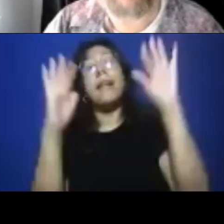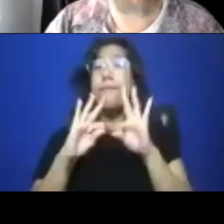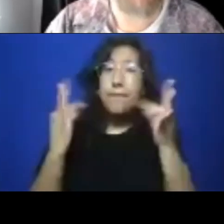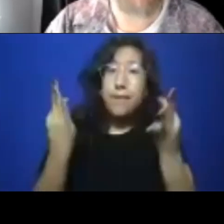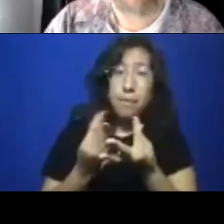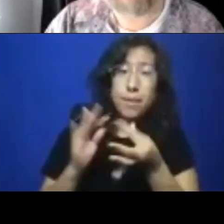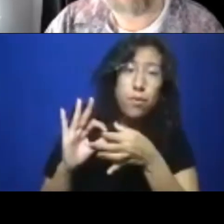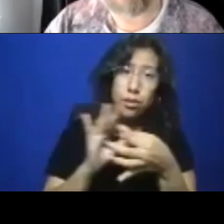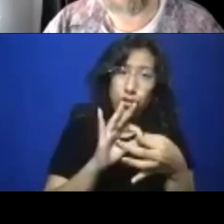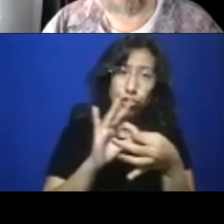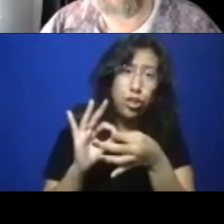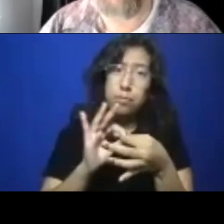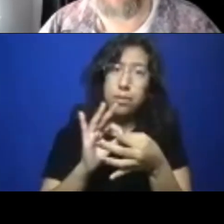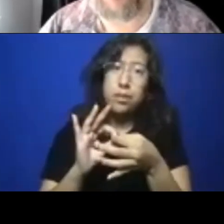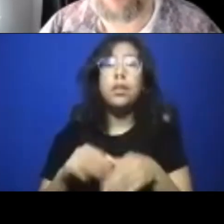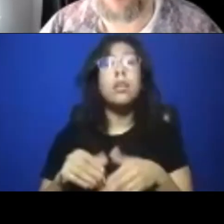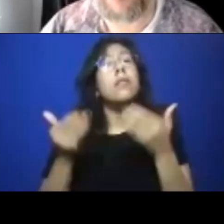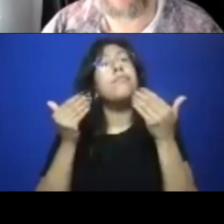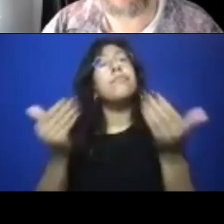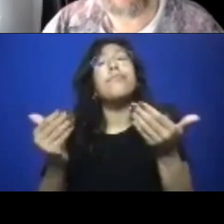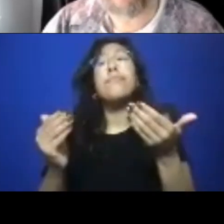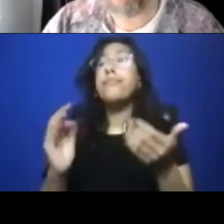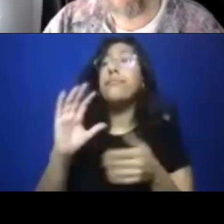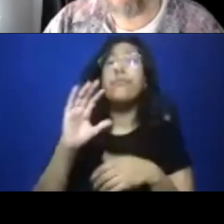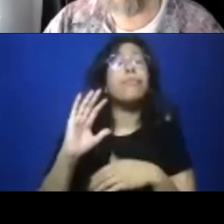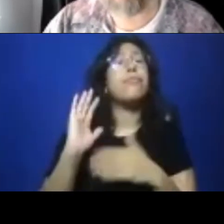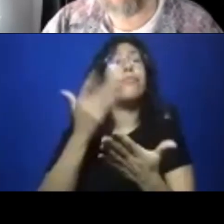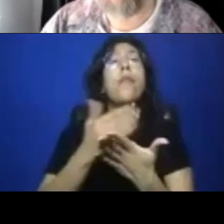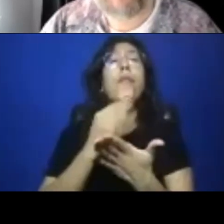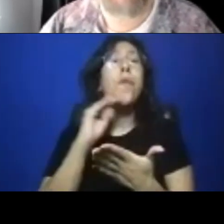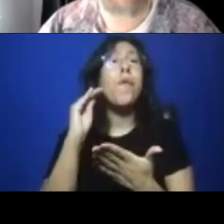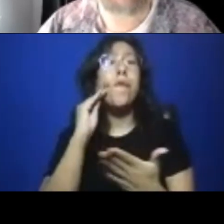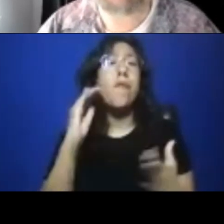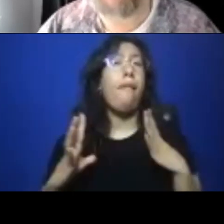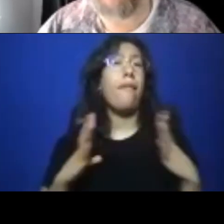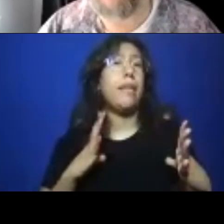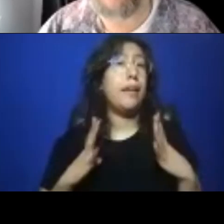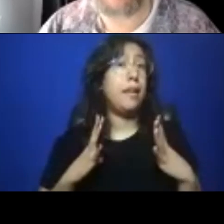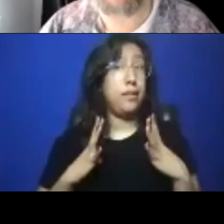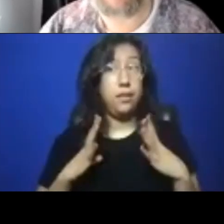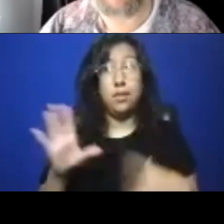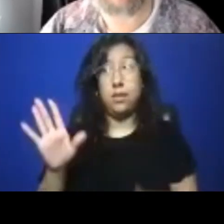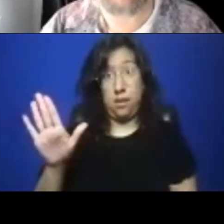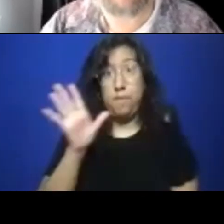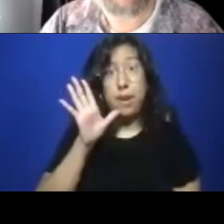So you know, if they go home for the holidays, have their parents or their siblings